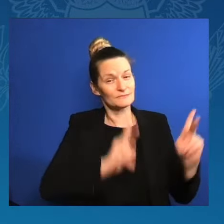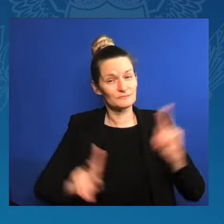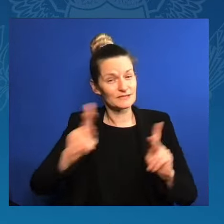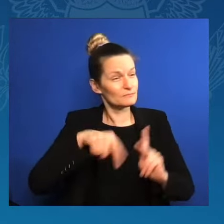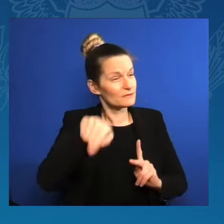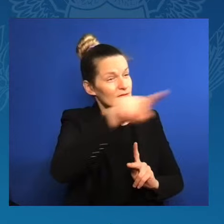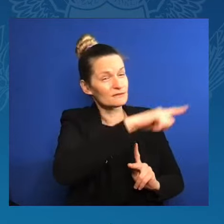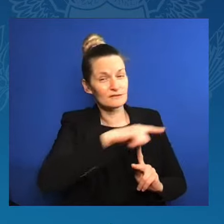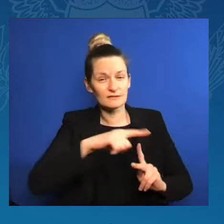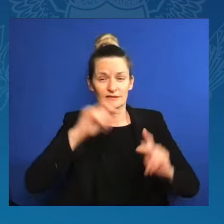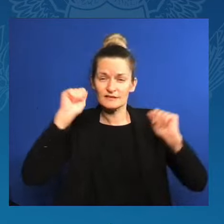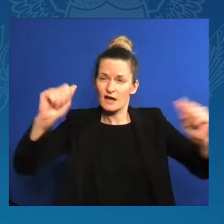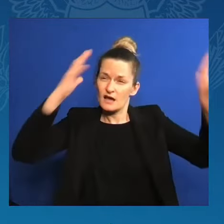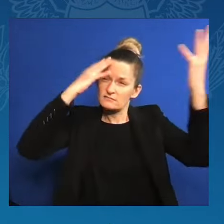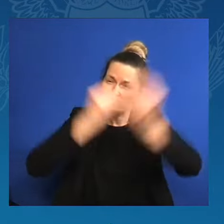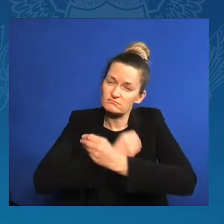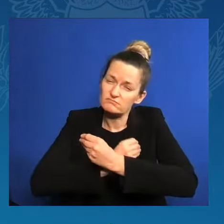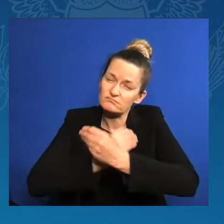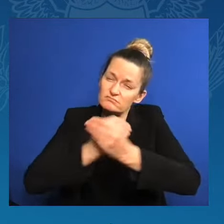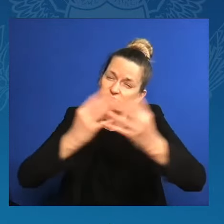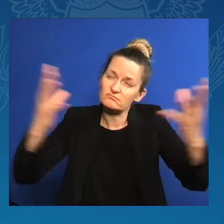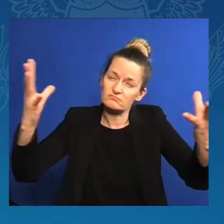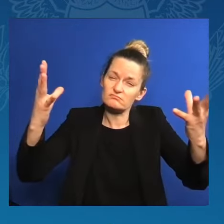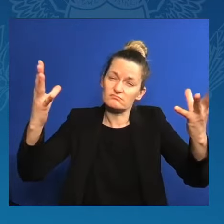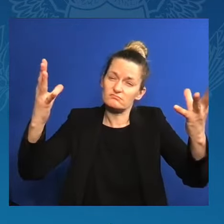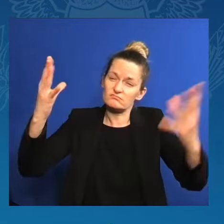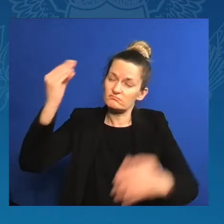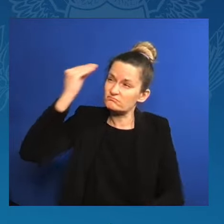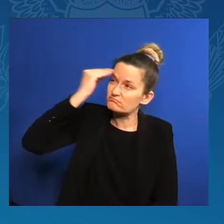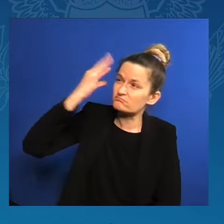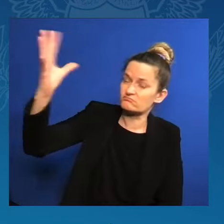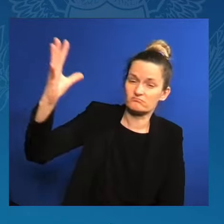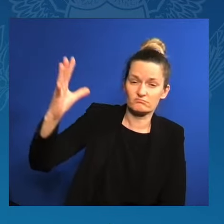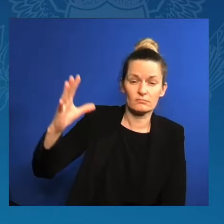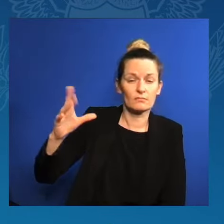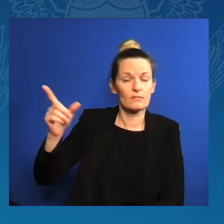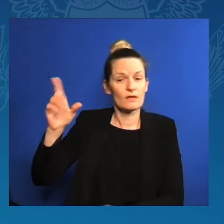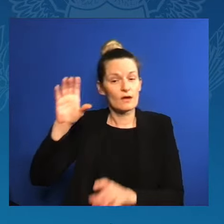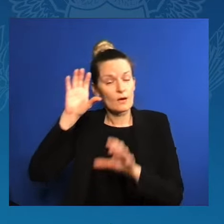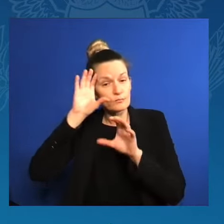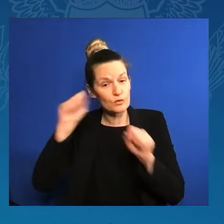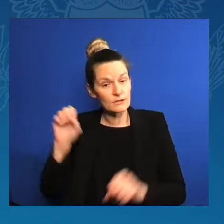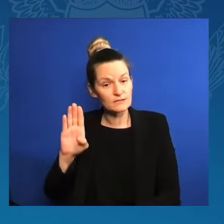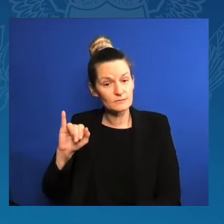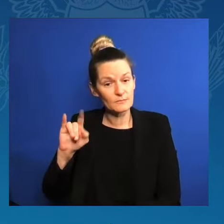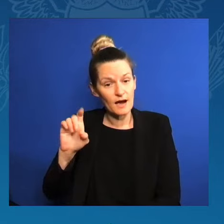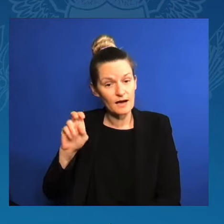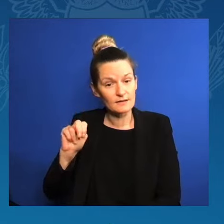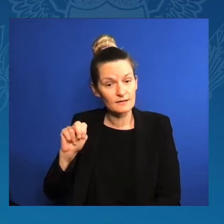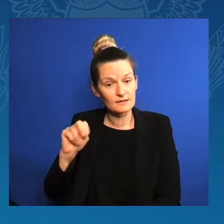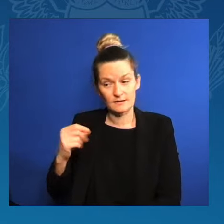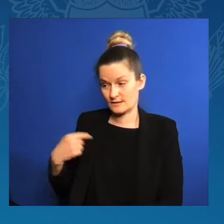President Biden and I will continue to do our part. Our administration has taken action to protect access